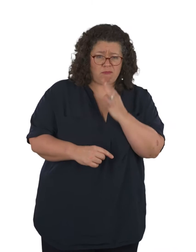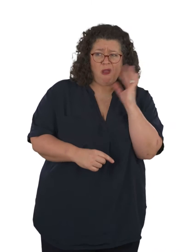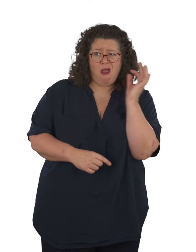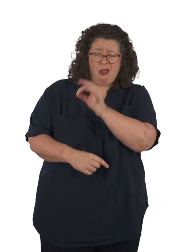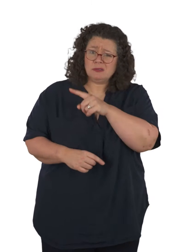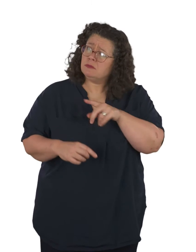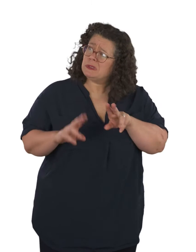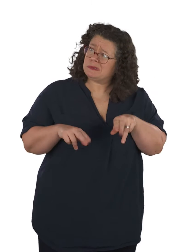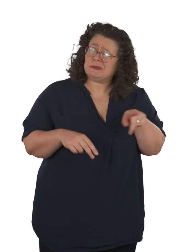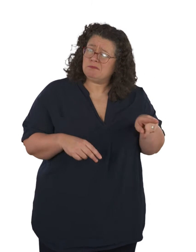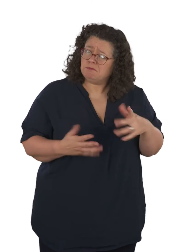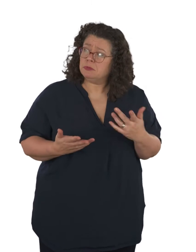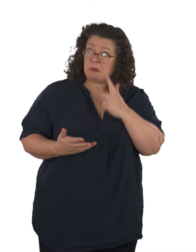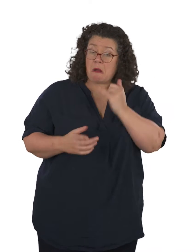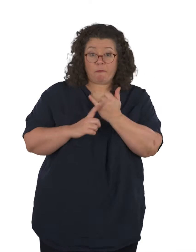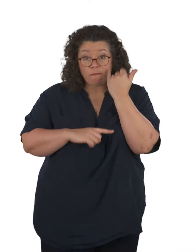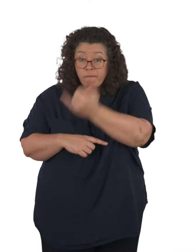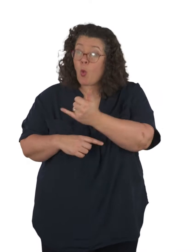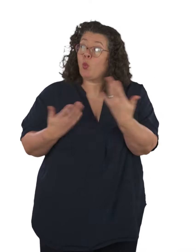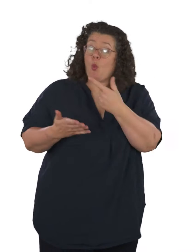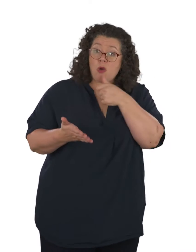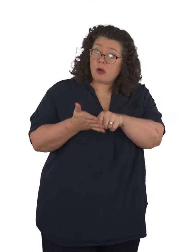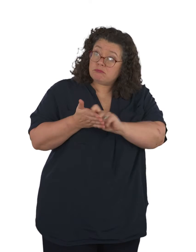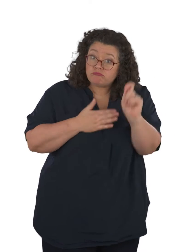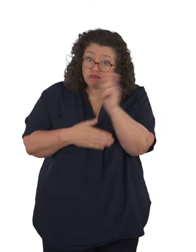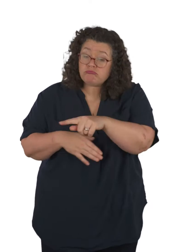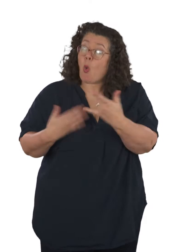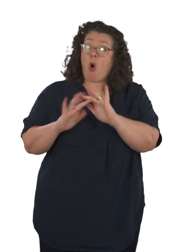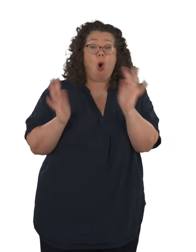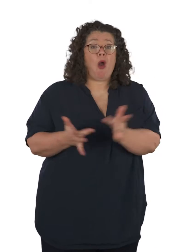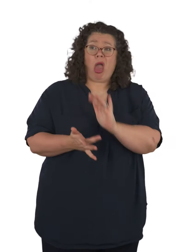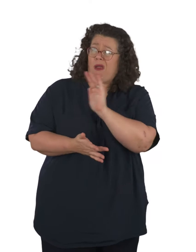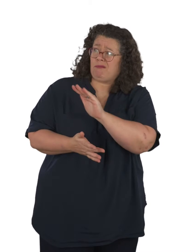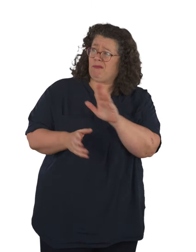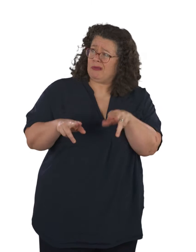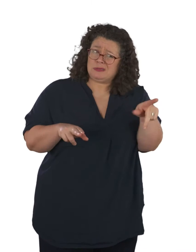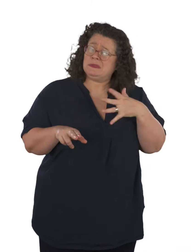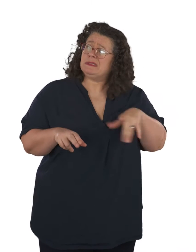You can ask your local council for an assessment by phone, in writing, or online.